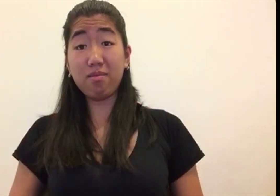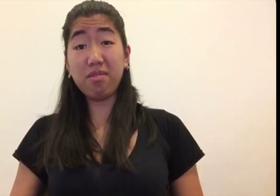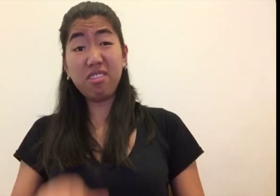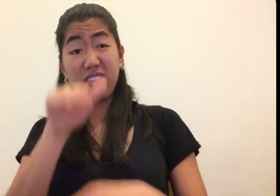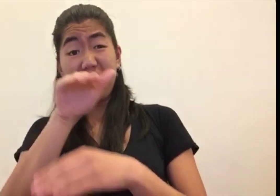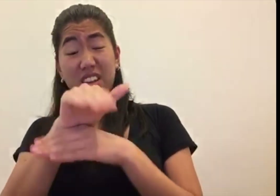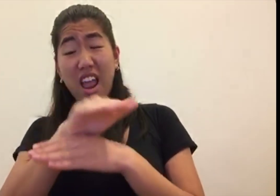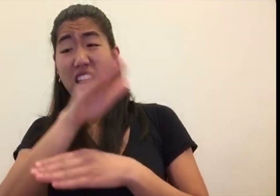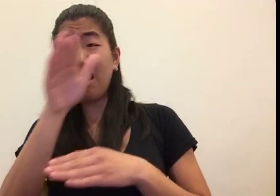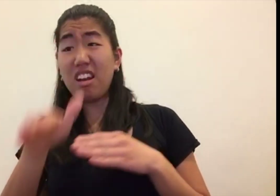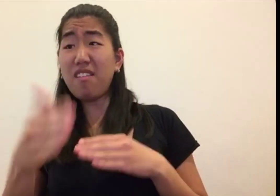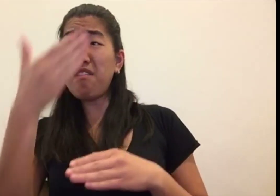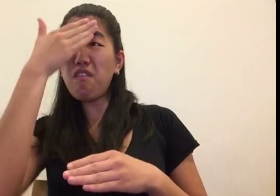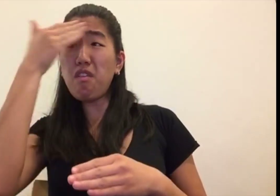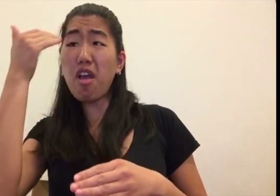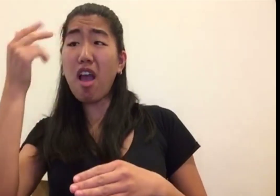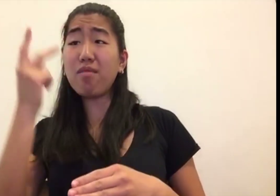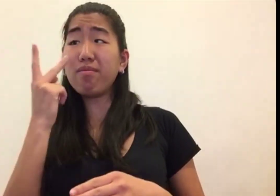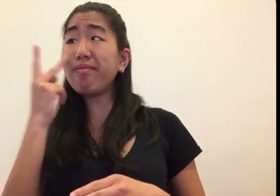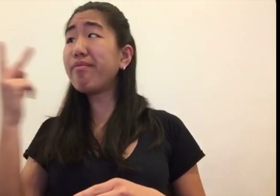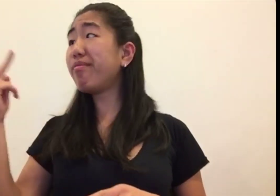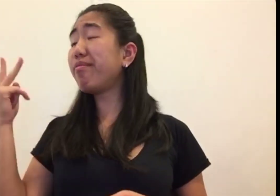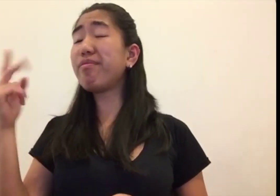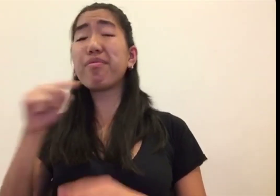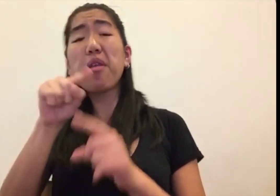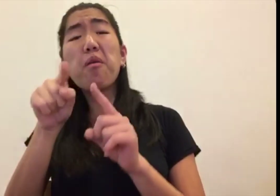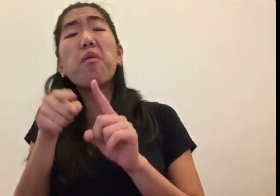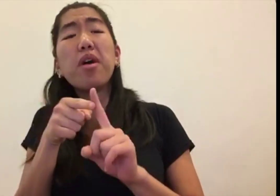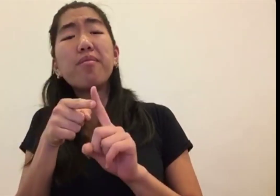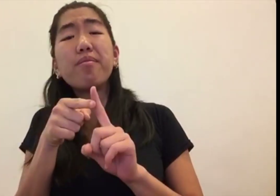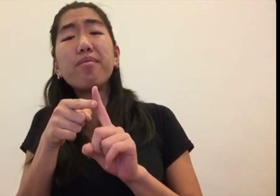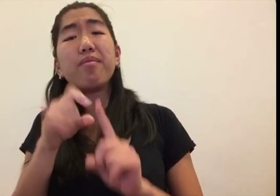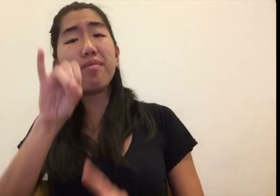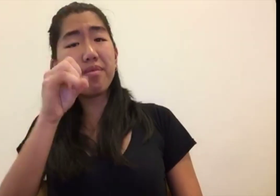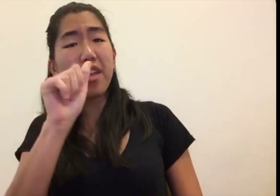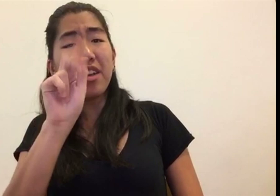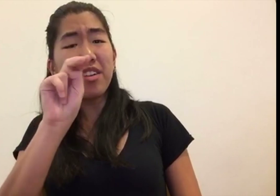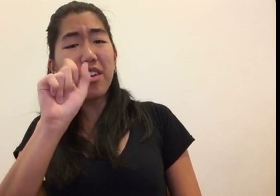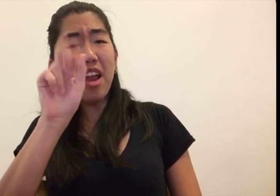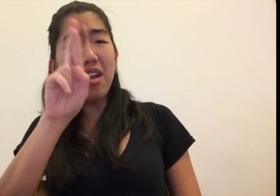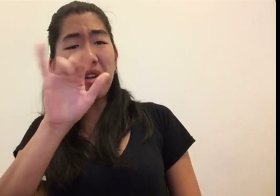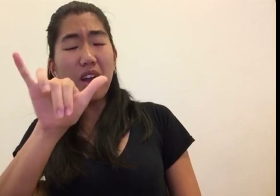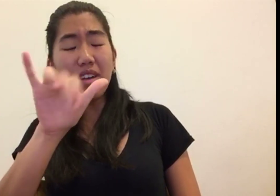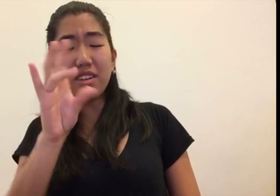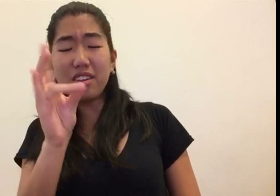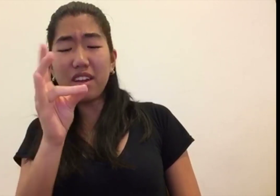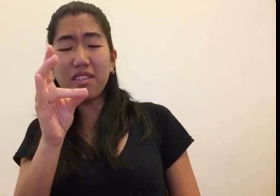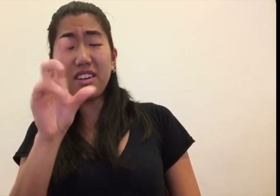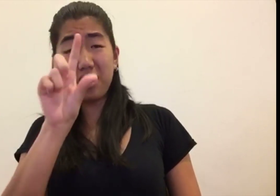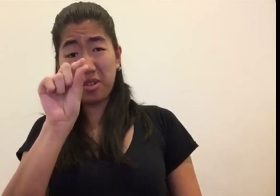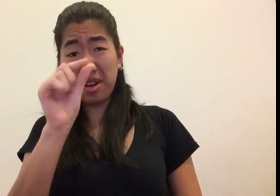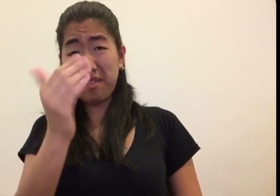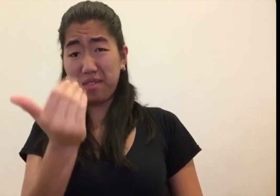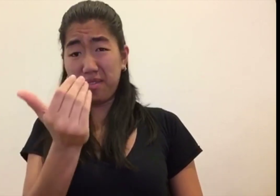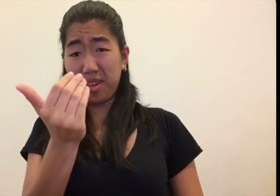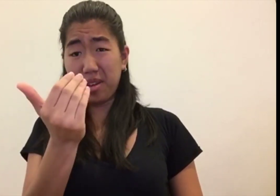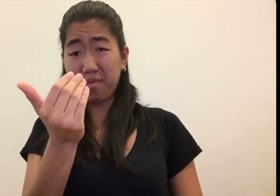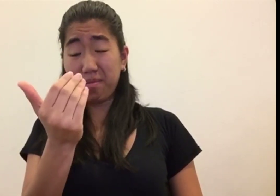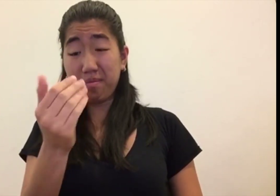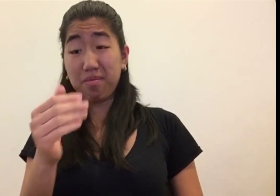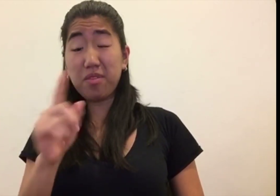[It is a night I will never forget] - January 17th, 2015.